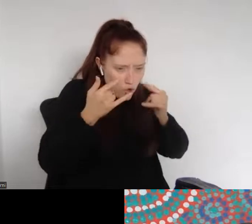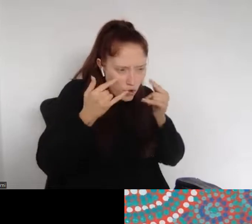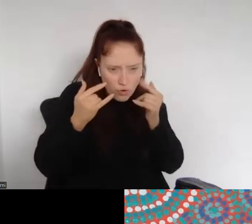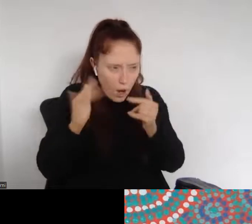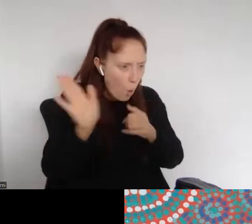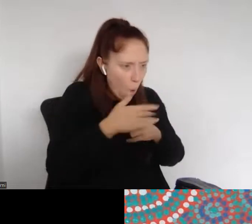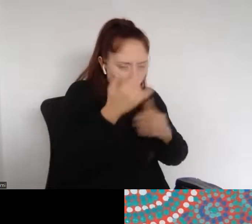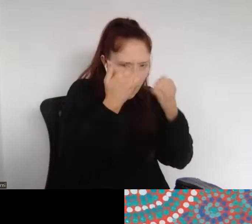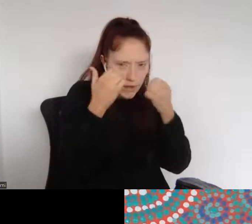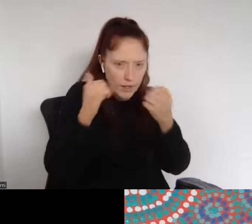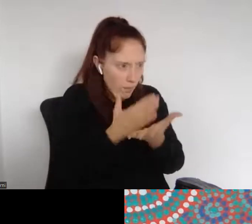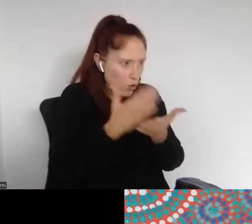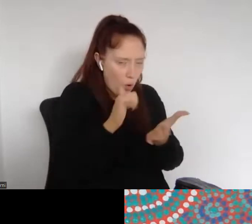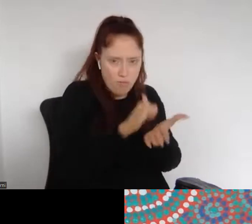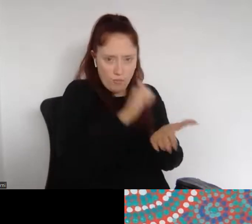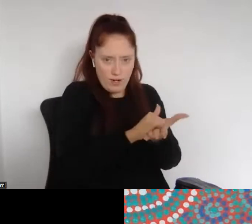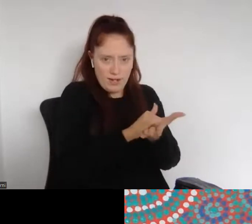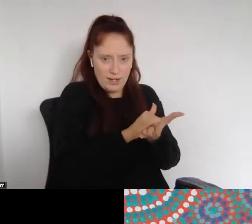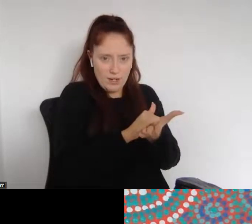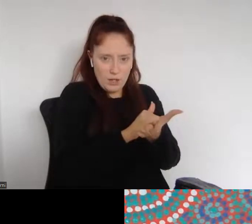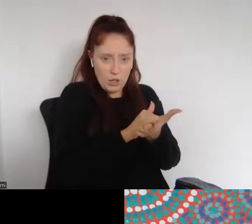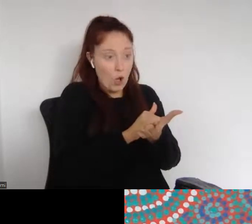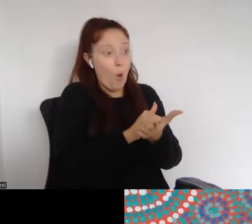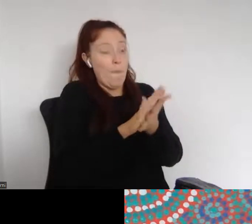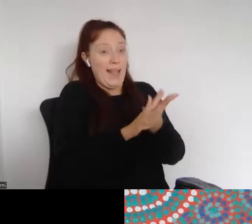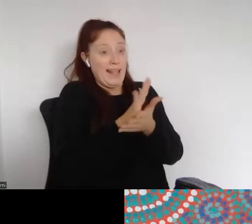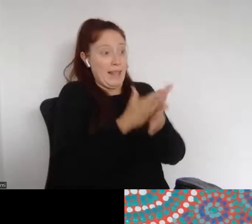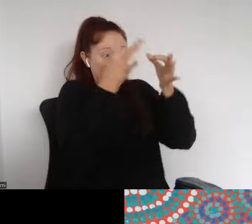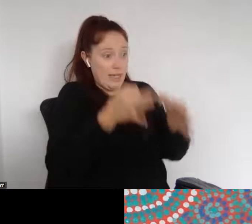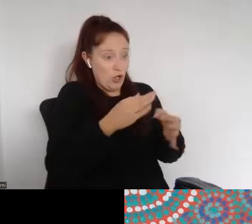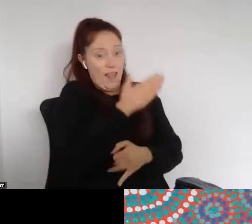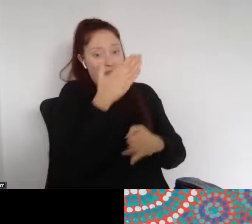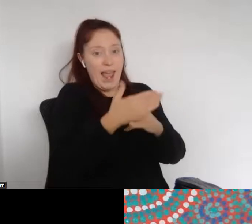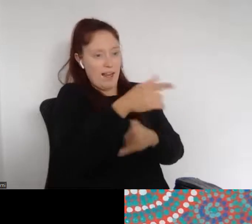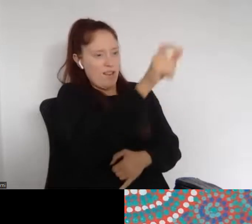itself or satisfy the member that the relevant criteria for the particular decision are met.